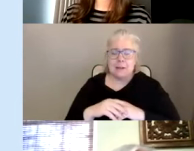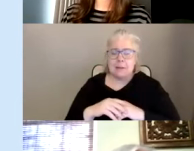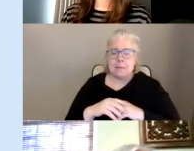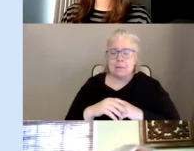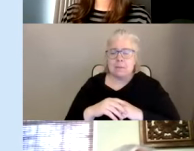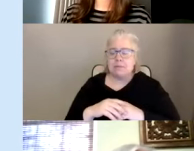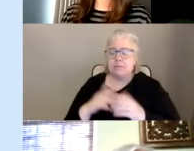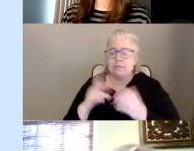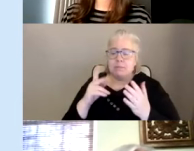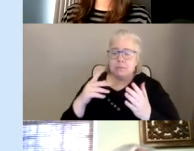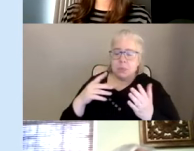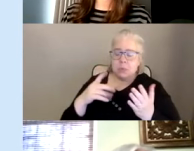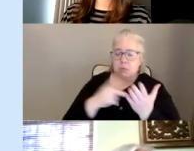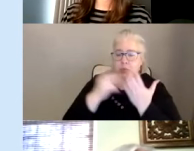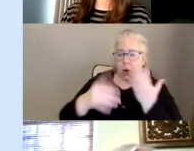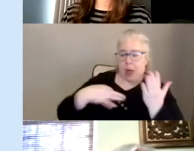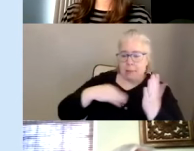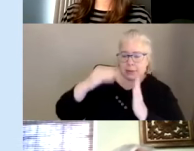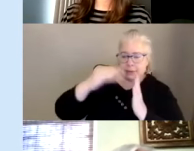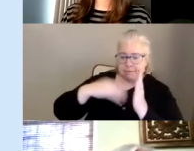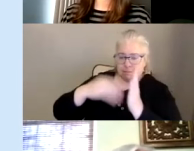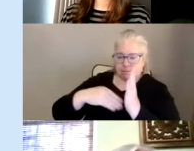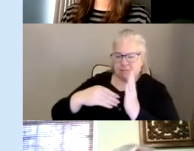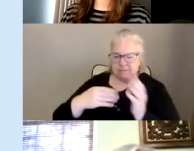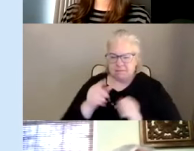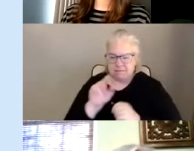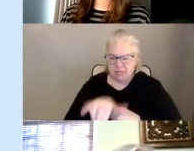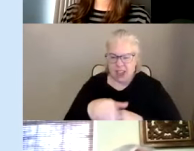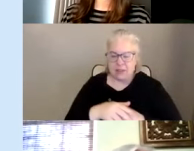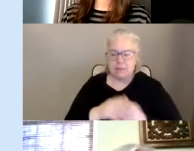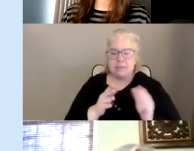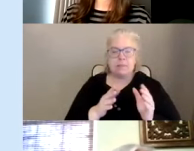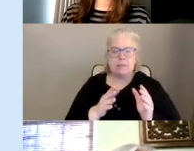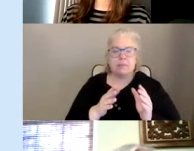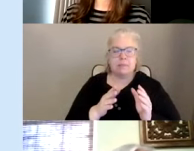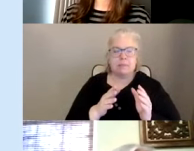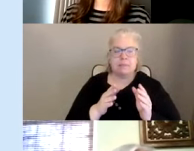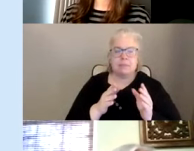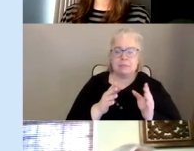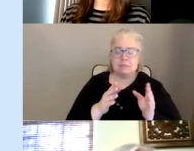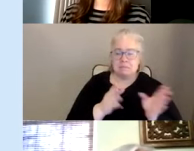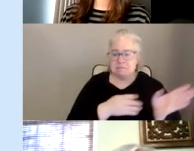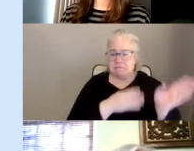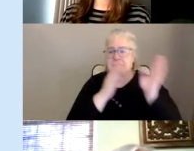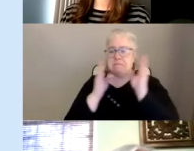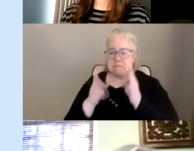program applications, et cetera, et cetera. Then when we have the consumer and they're ready to engage